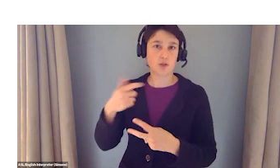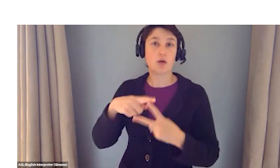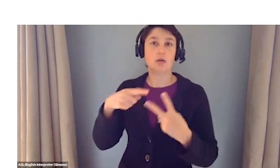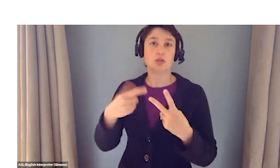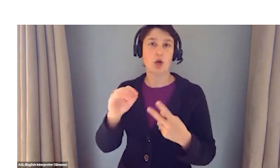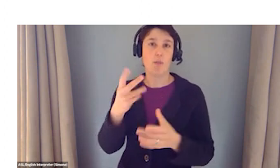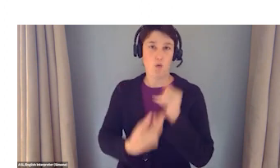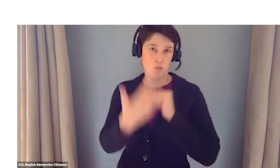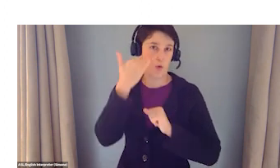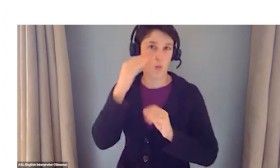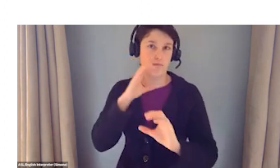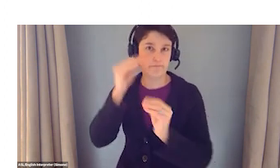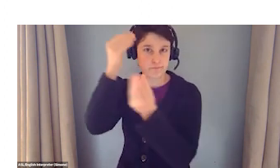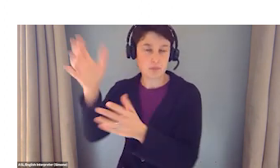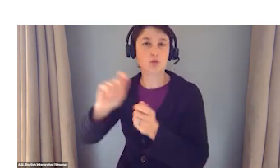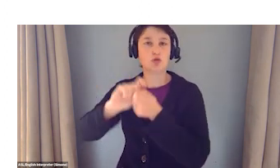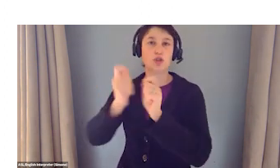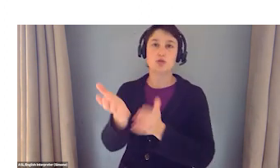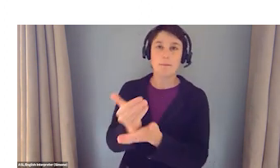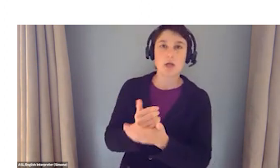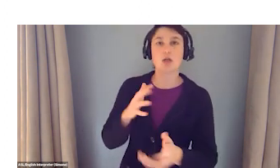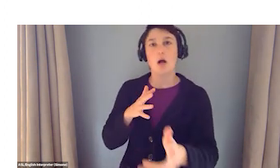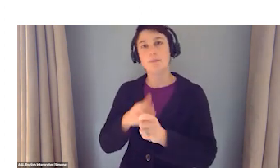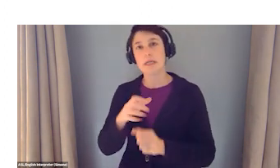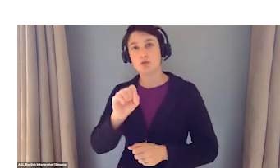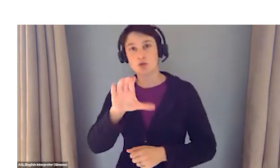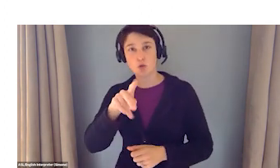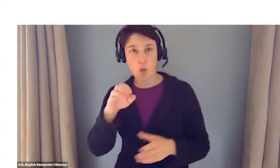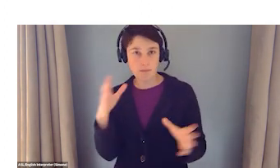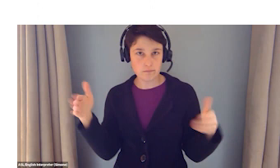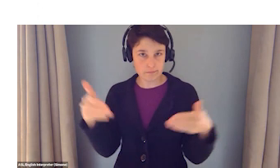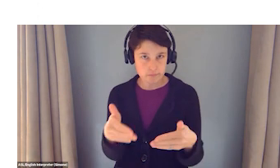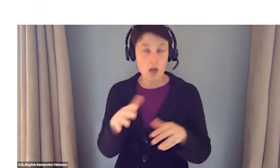you can update your scope, and you can have allowable costs charged to those subawards and PI.